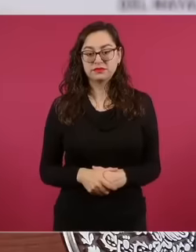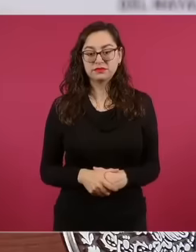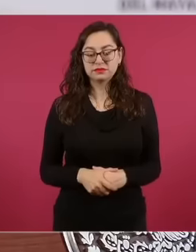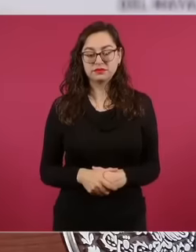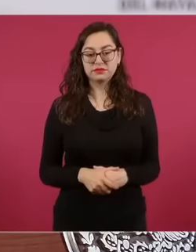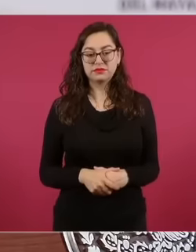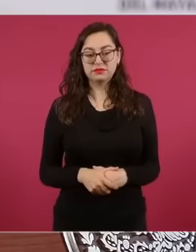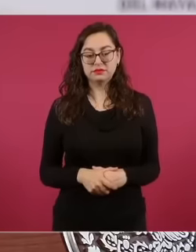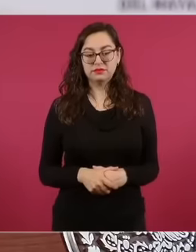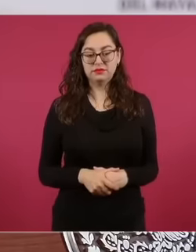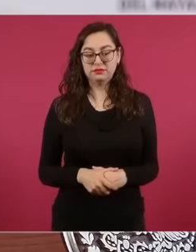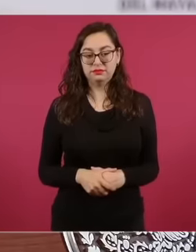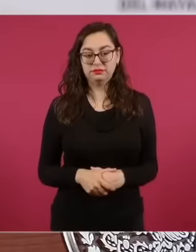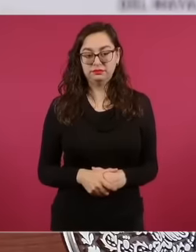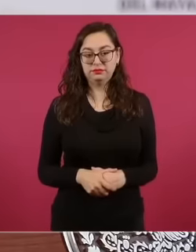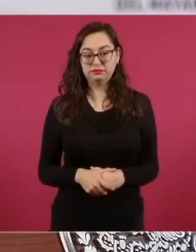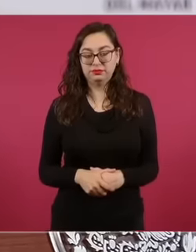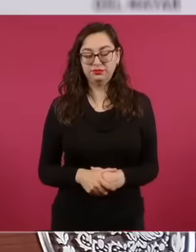all of